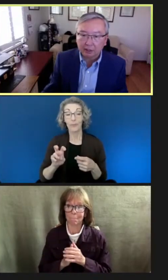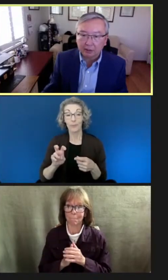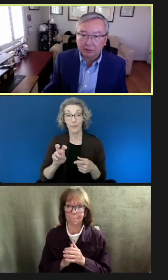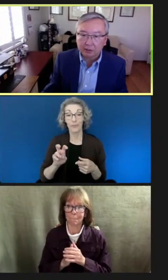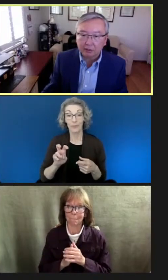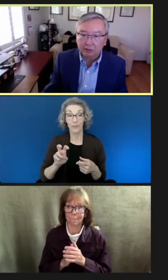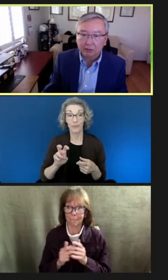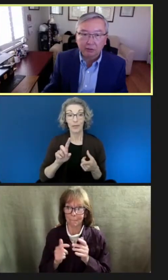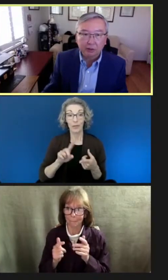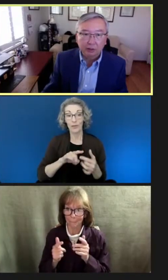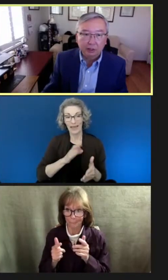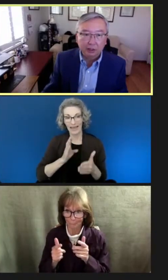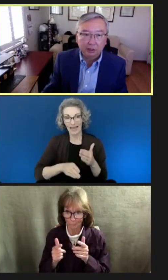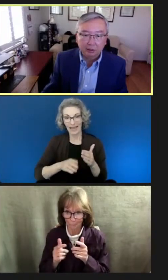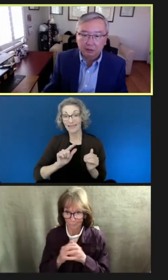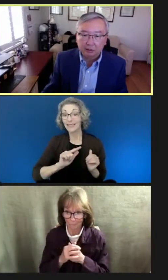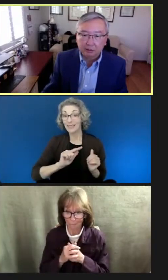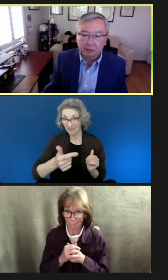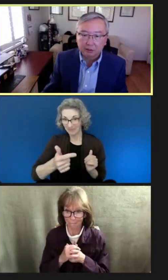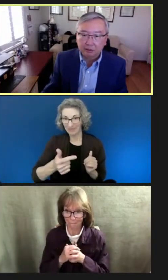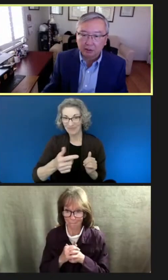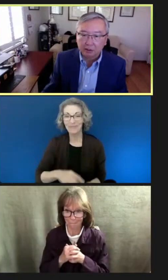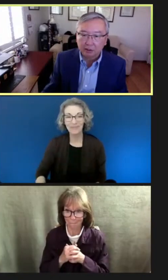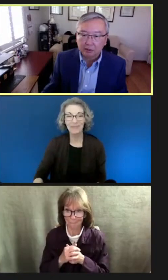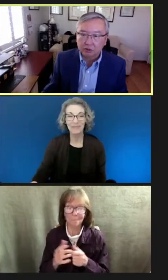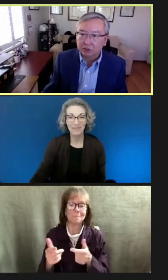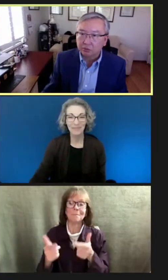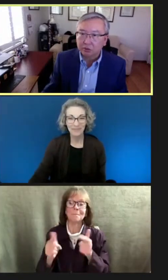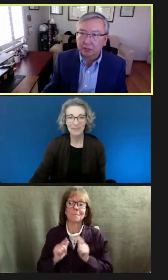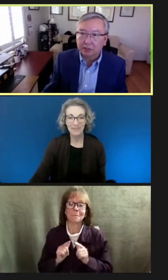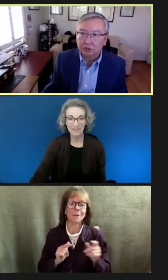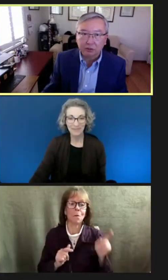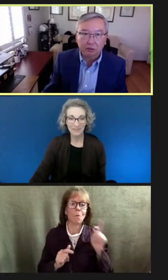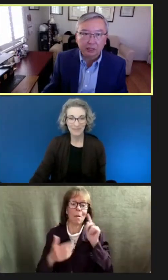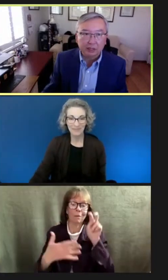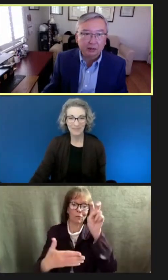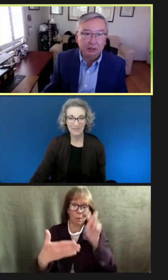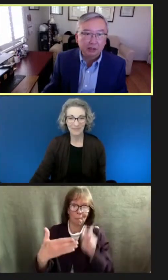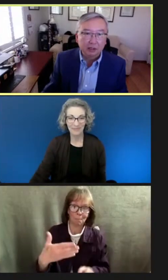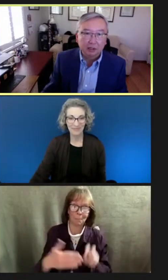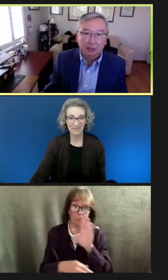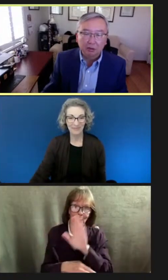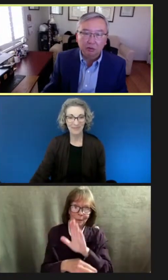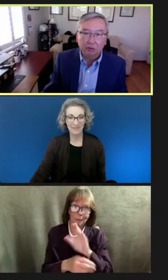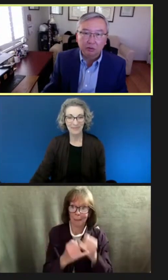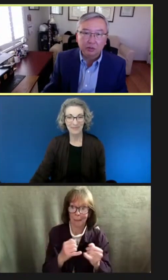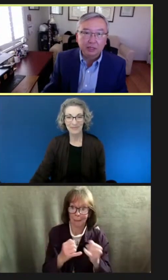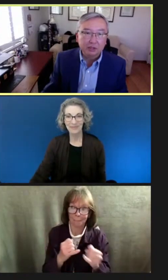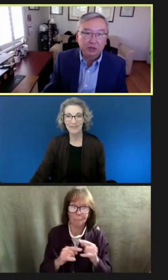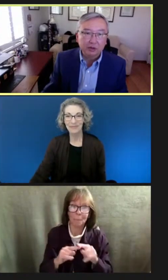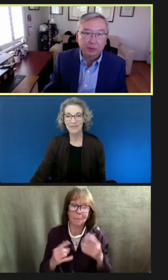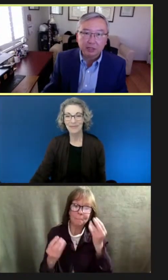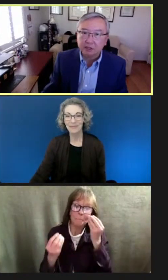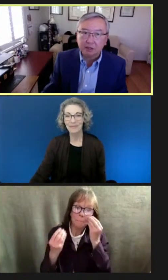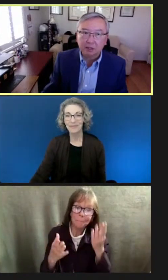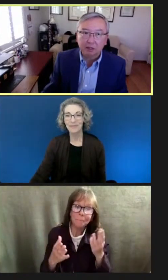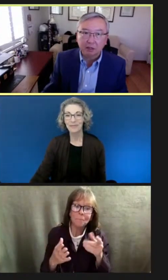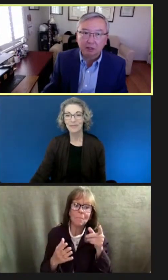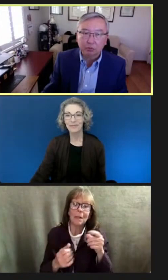just want to let you know that using the strength-based approach,